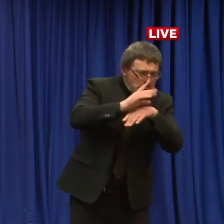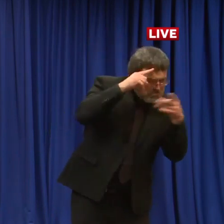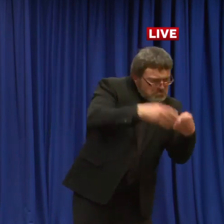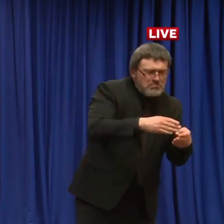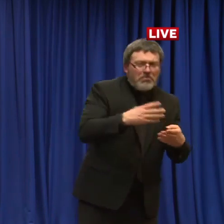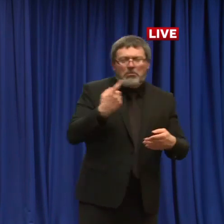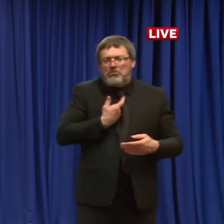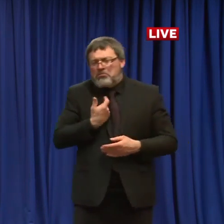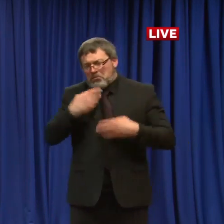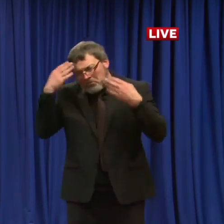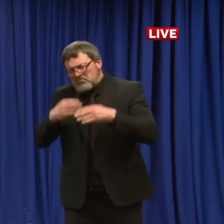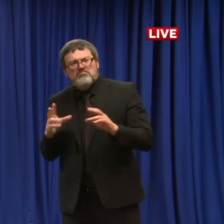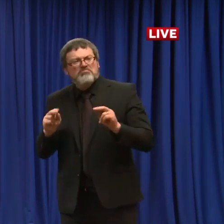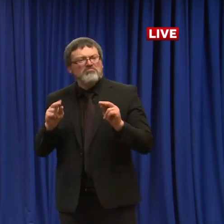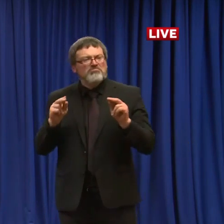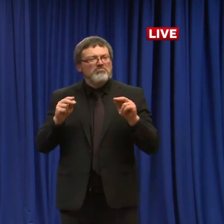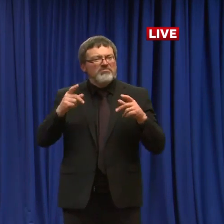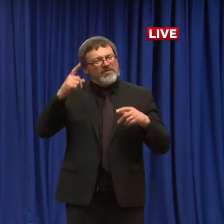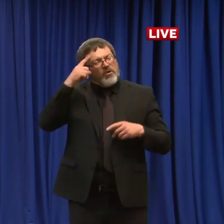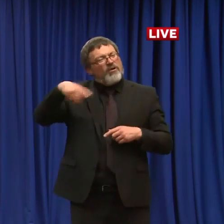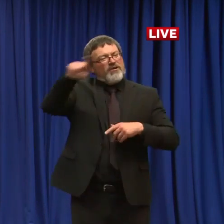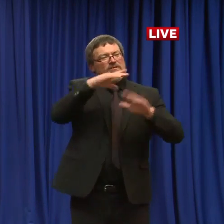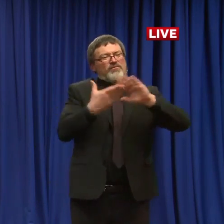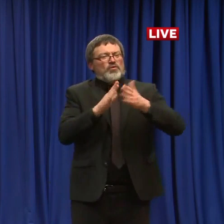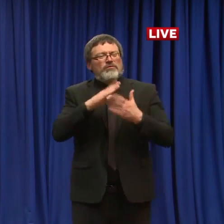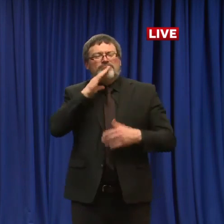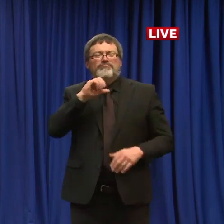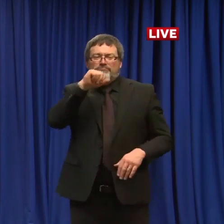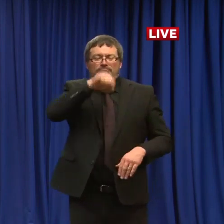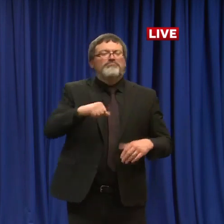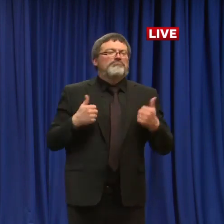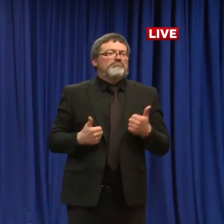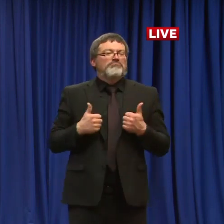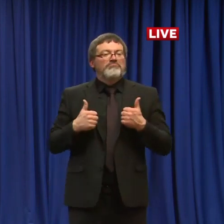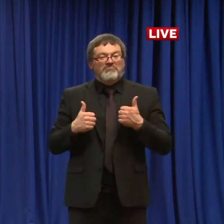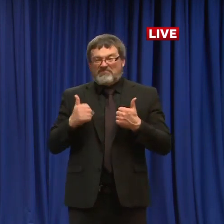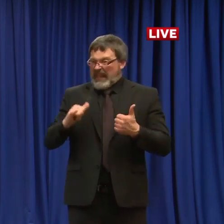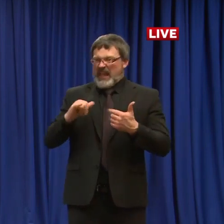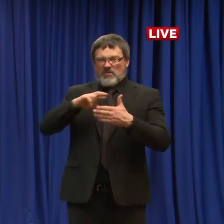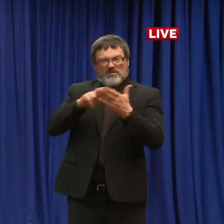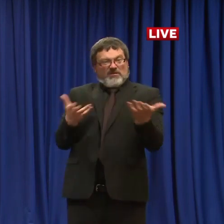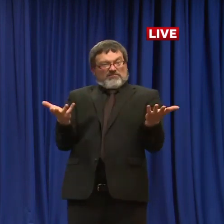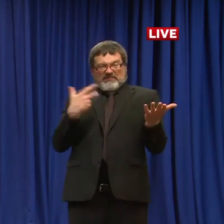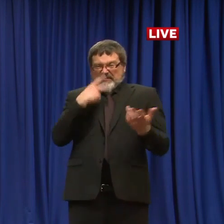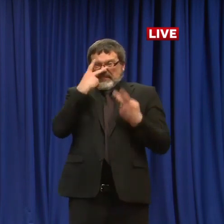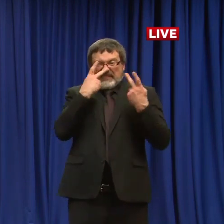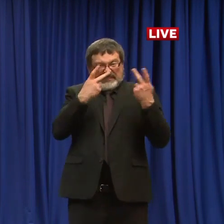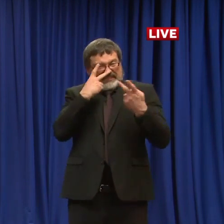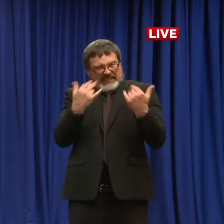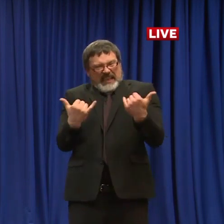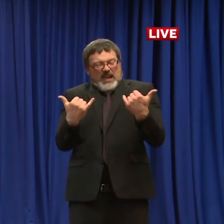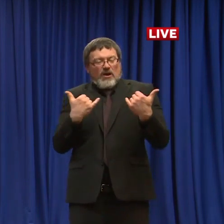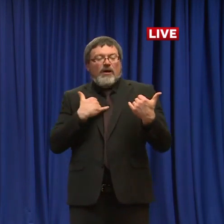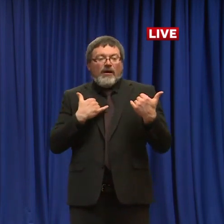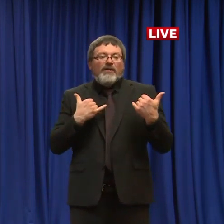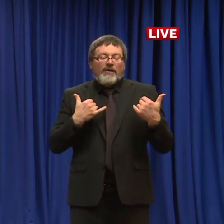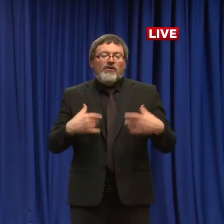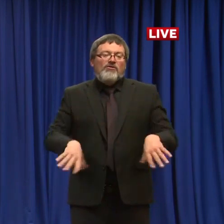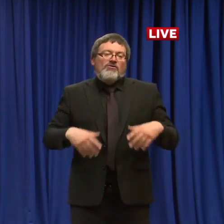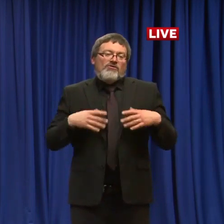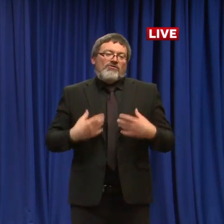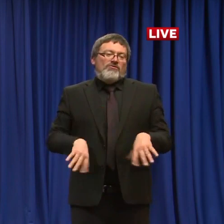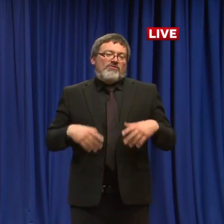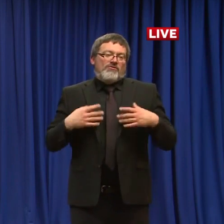ESSENTIAL OR NON-ESSENTIAL BUSINESSES WHERE THEY’RE TALKING ABOUT SOCIAL DISTANCING REMOTE LEARNING ALL OF THESE ADD UP IN AN INCREDIBLE WAY WITH REAL RESULTS.